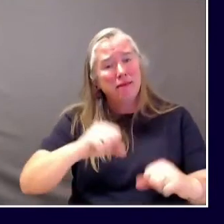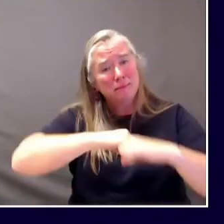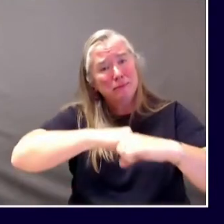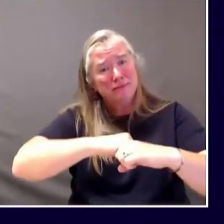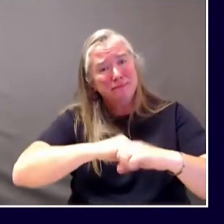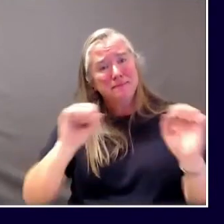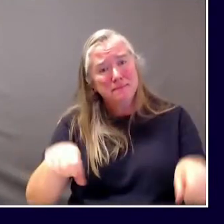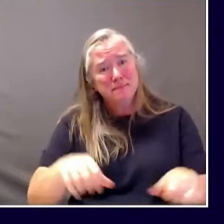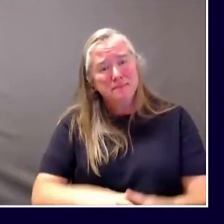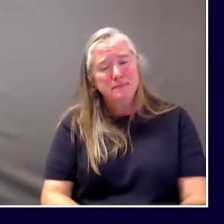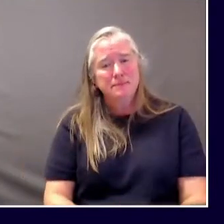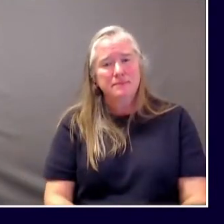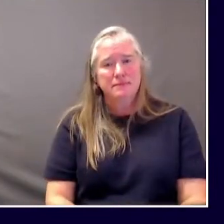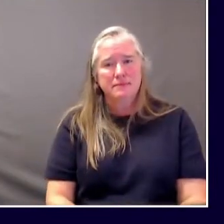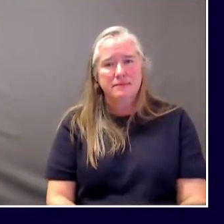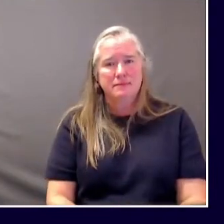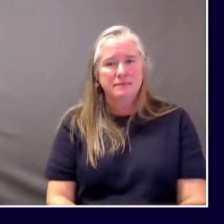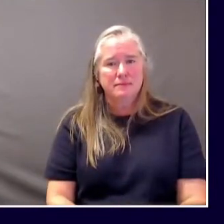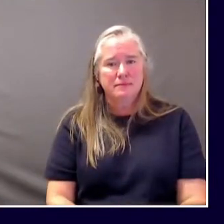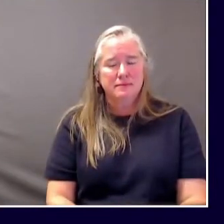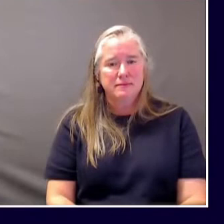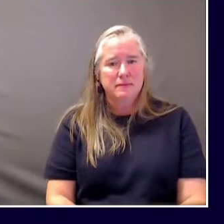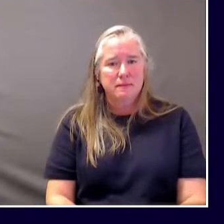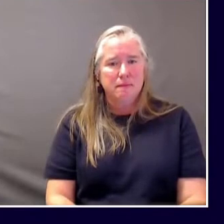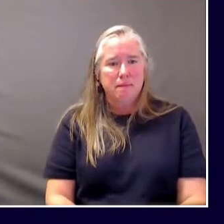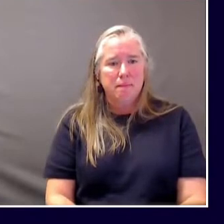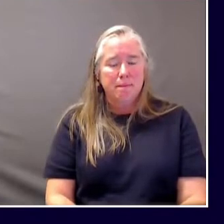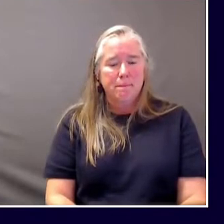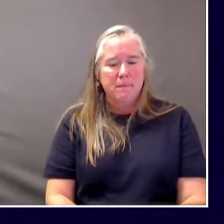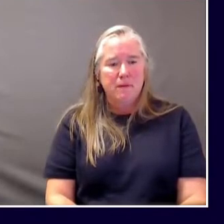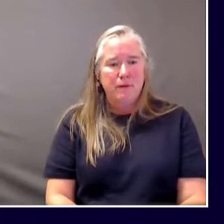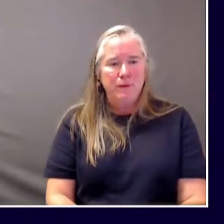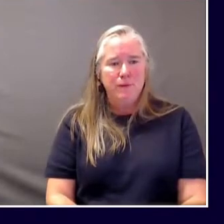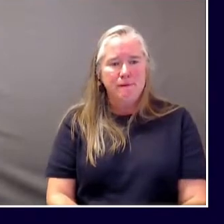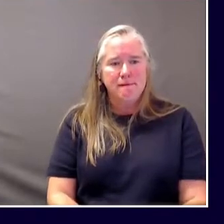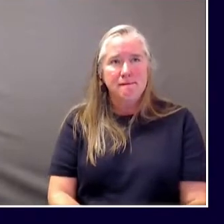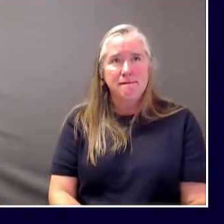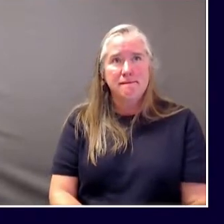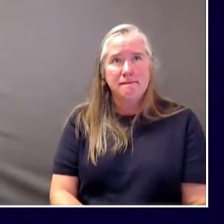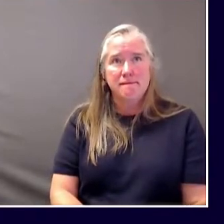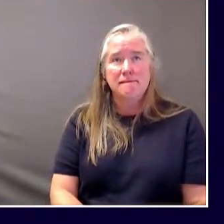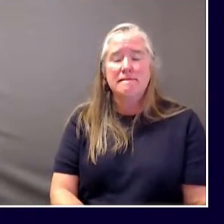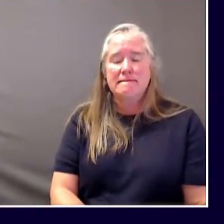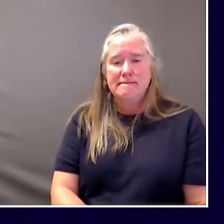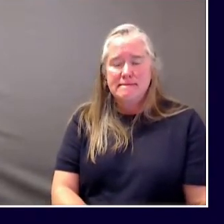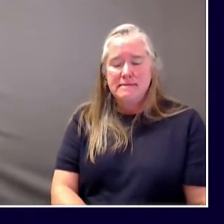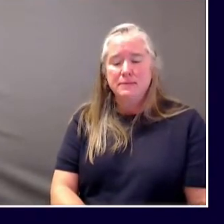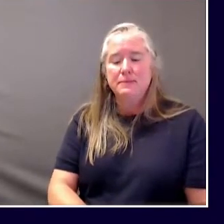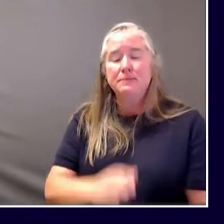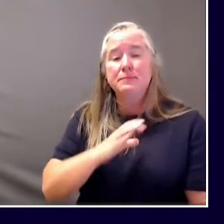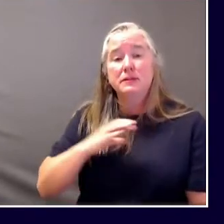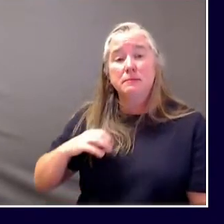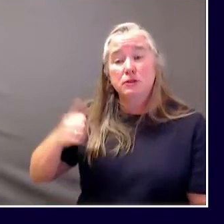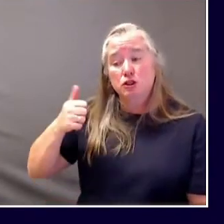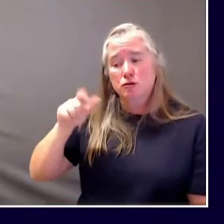I don't know if you were not hopping on that I'm just because you had said before that when